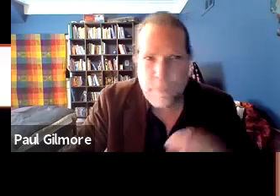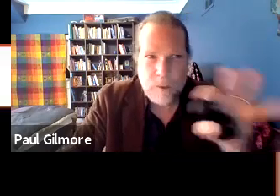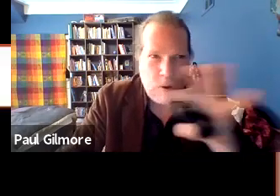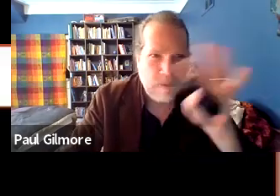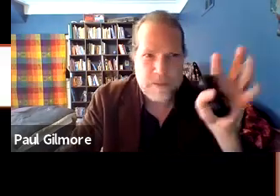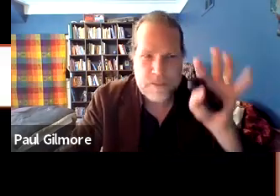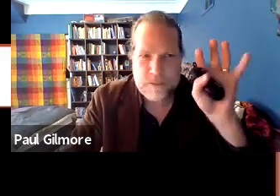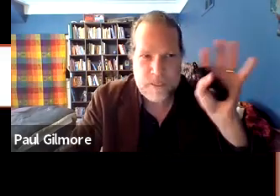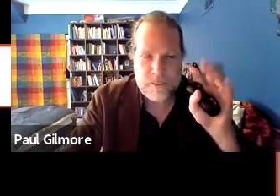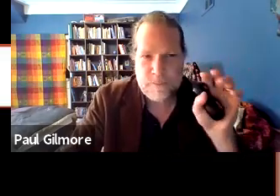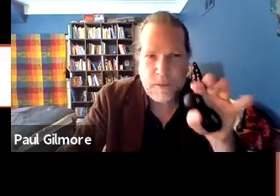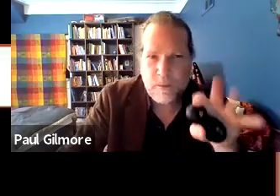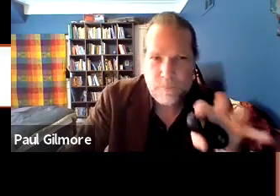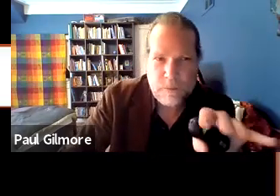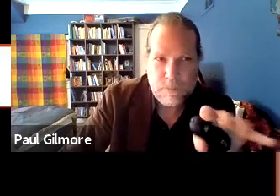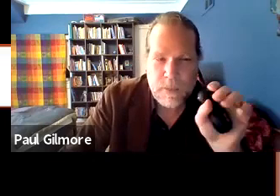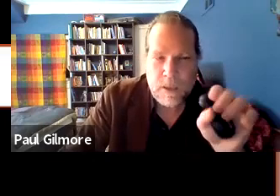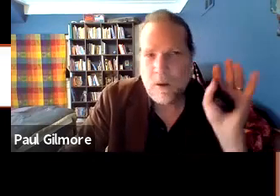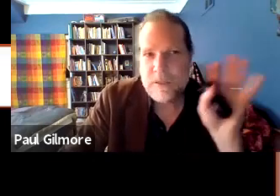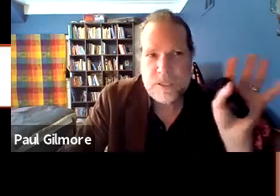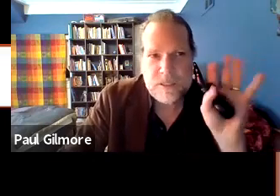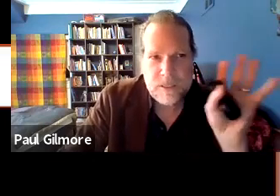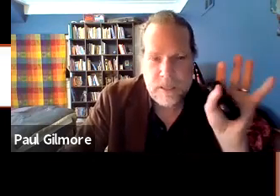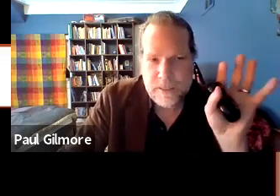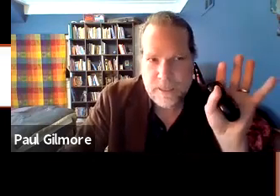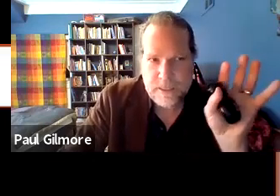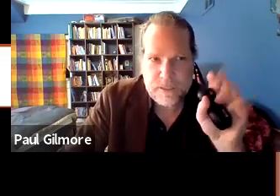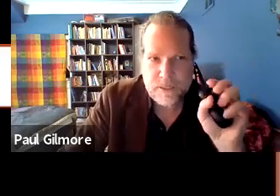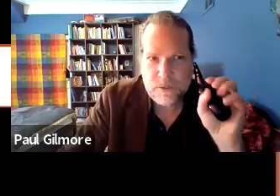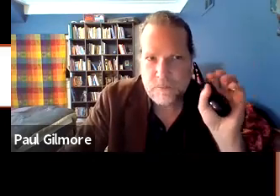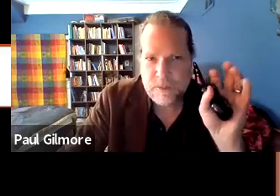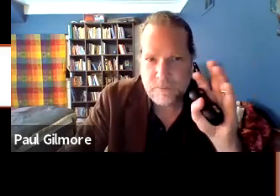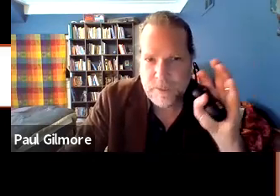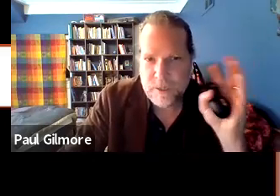on all these cities, that you all these cities in the late 19th century that we we